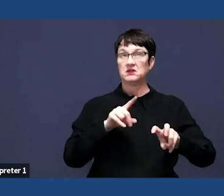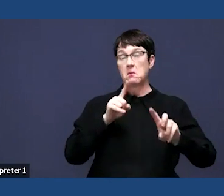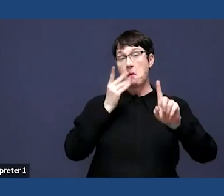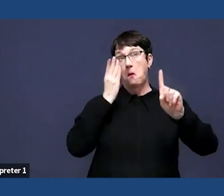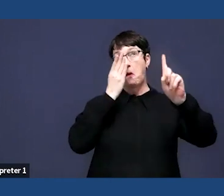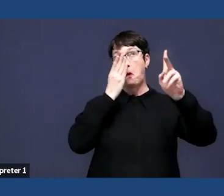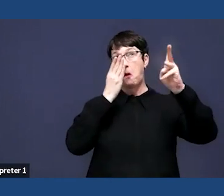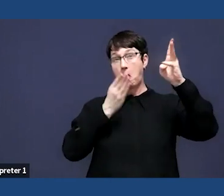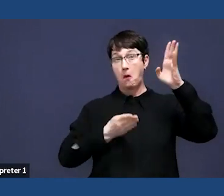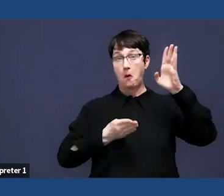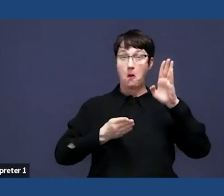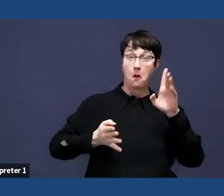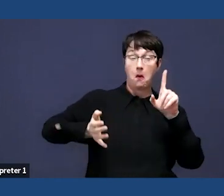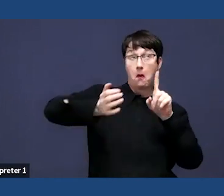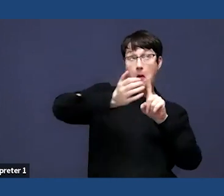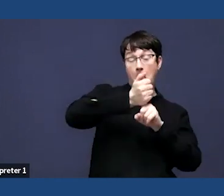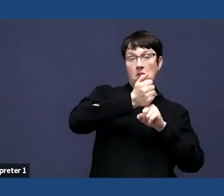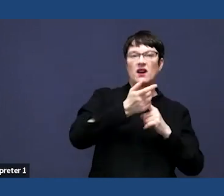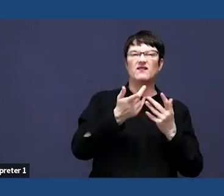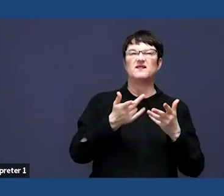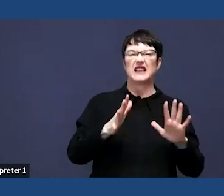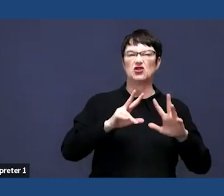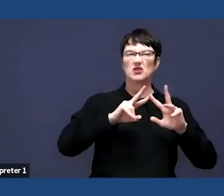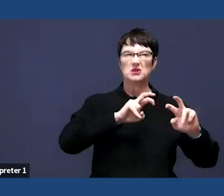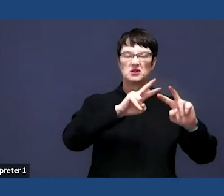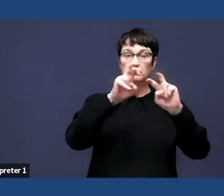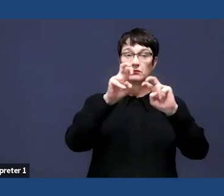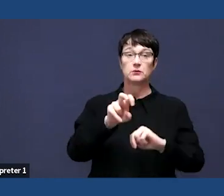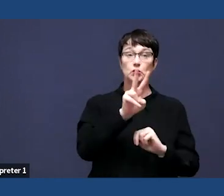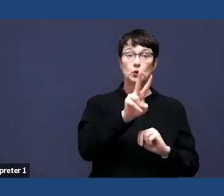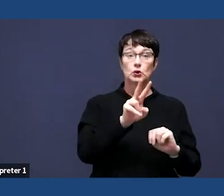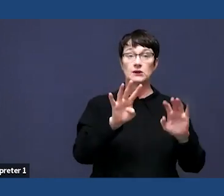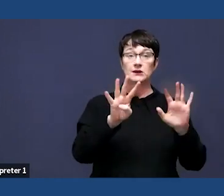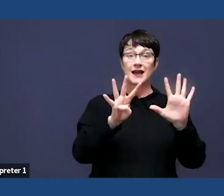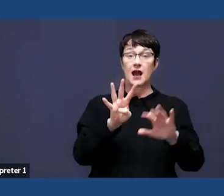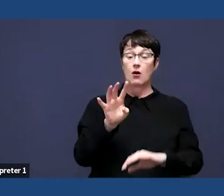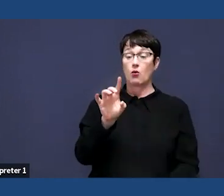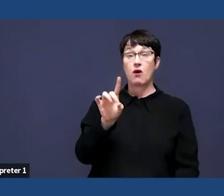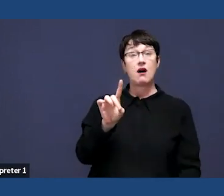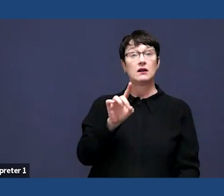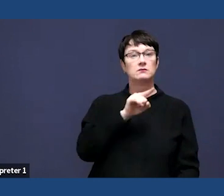It is found older persons are not yet being recognized by more than a passing reference.